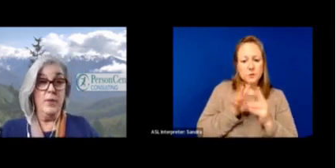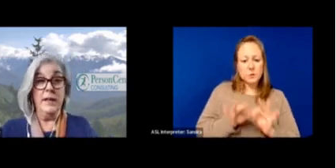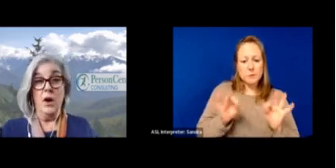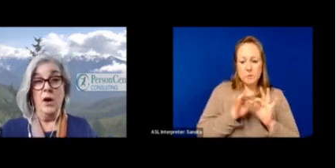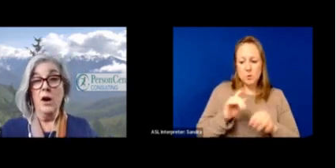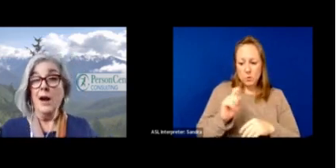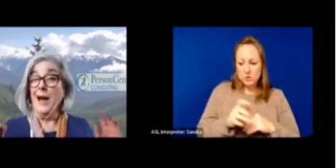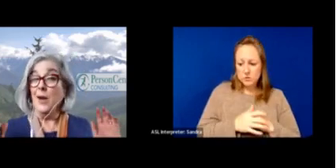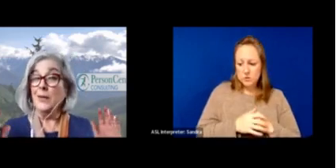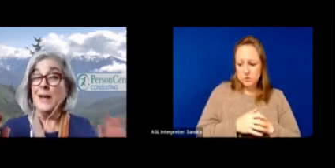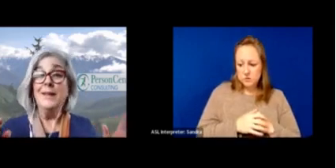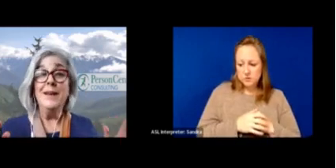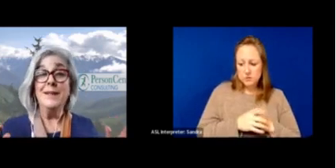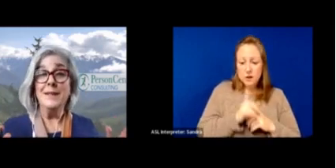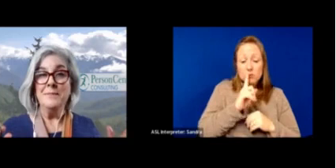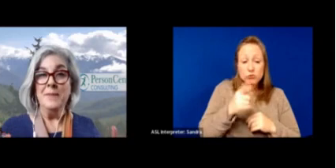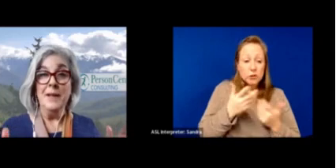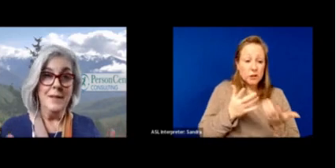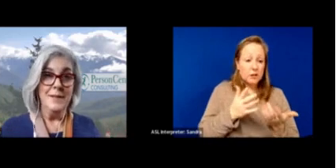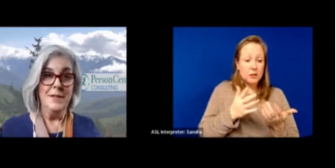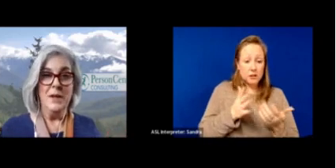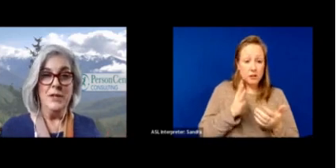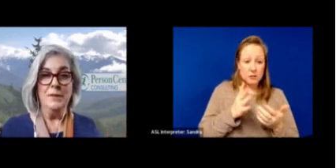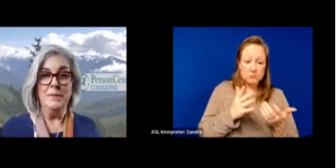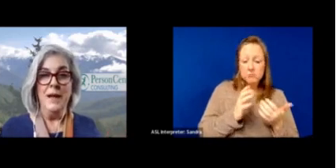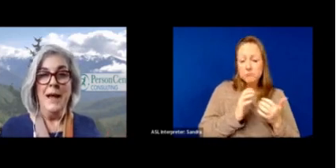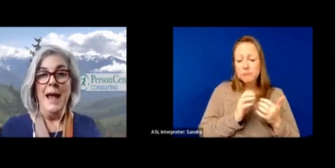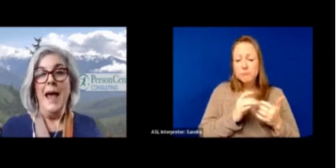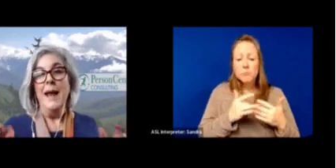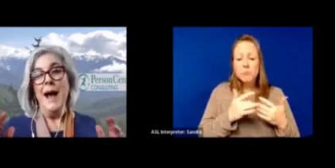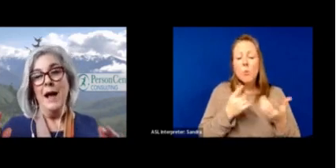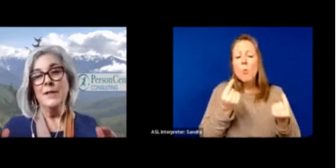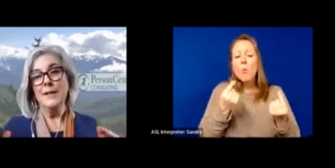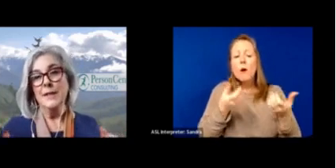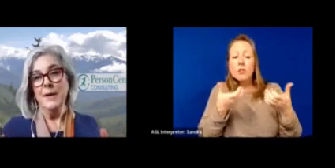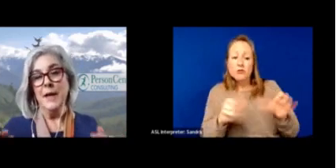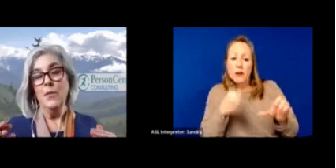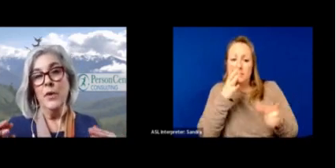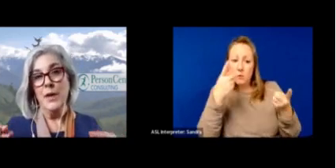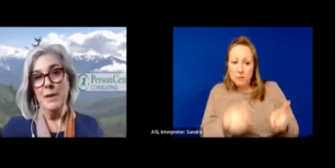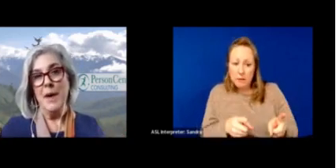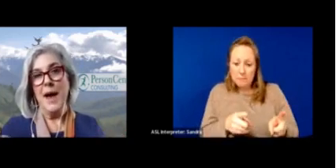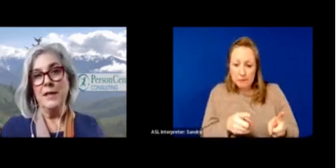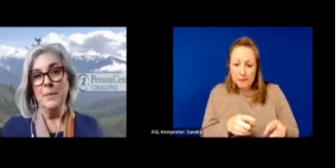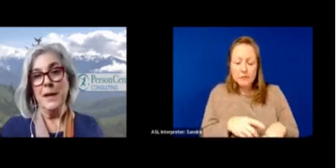they really are, how likely is it in this situation? And how significant would the impact be?